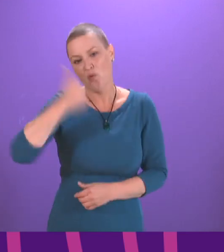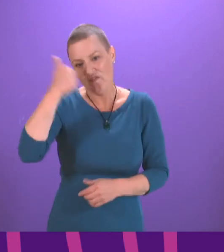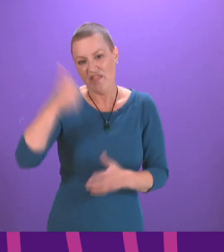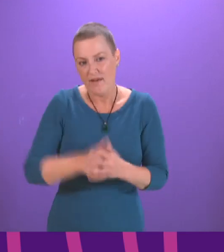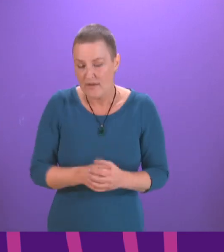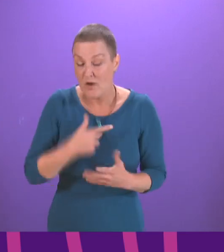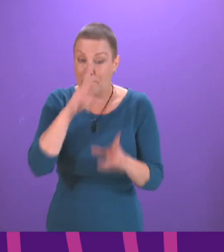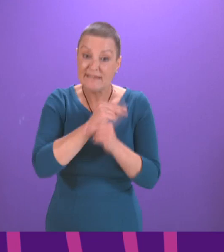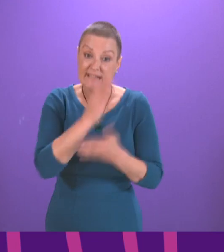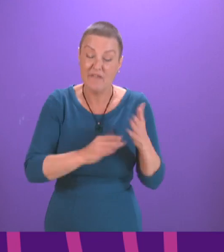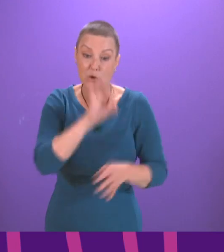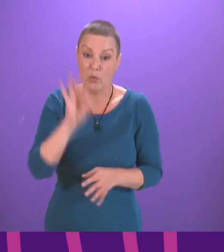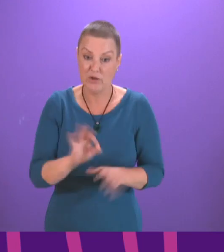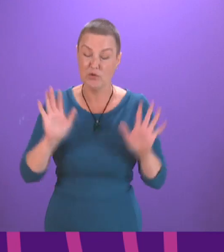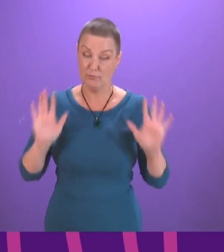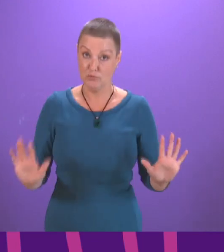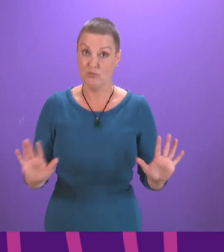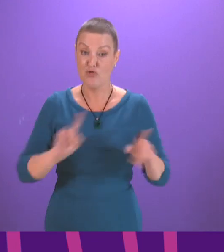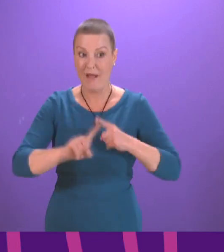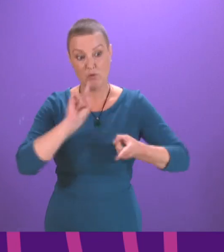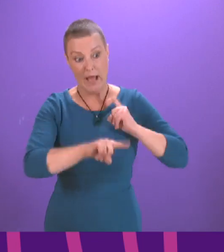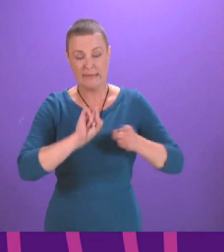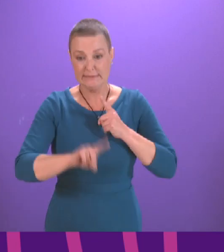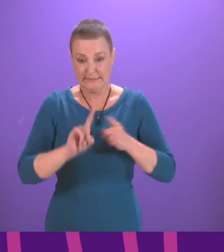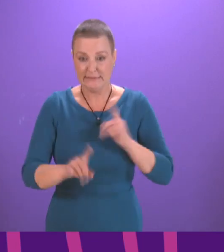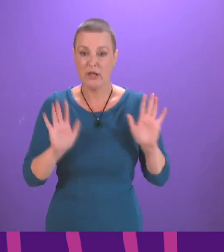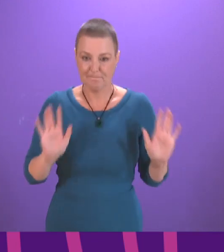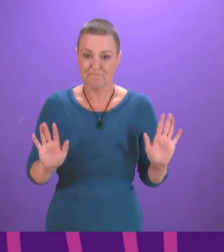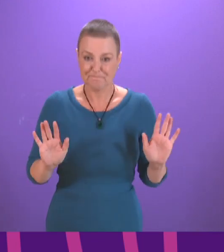Conservative benches. I am trying to address all the questions in full because they all